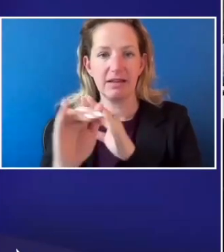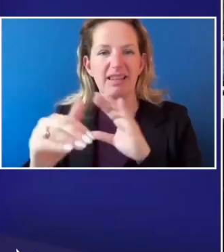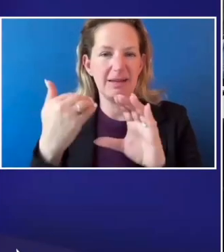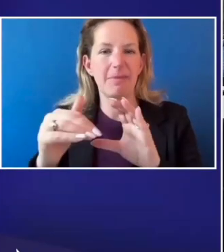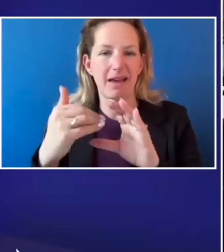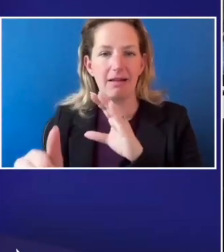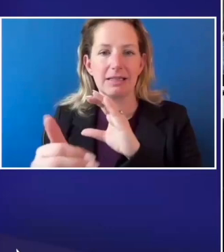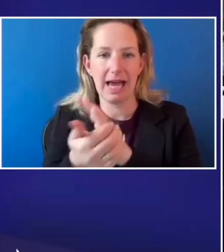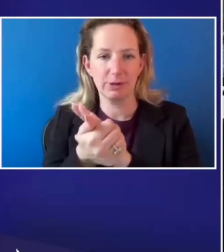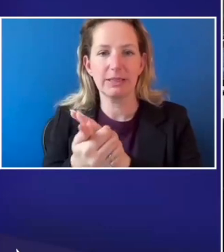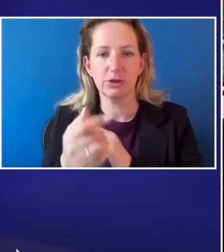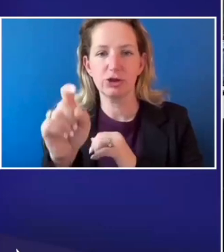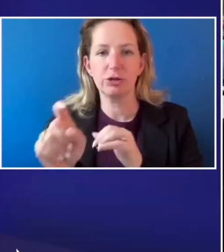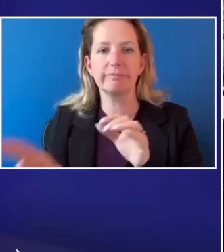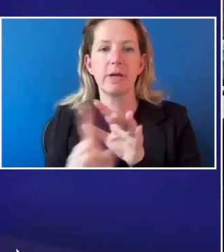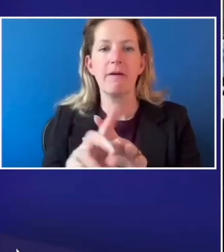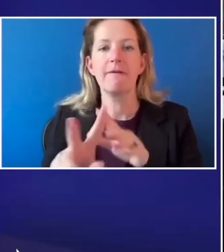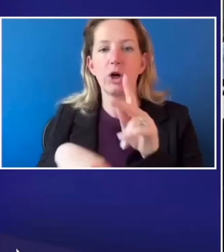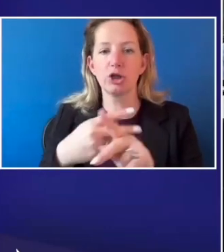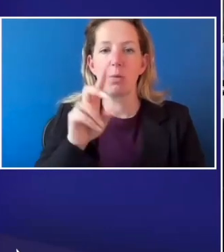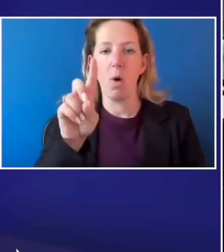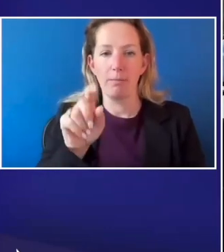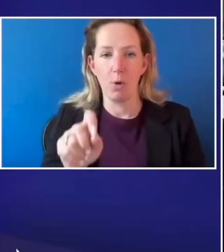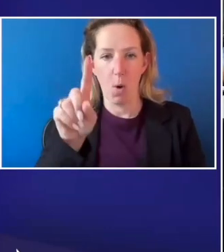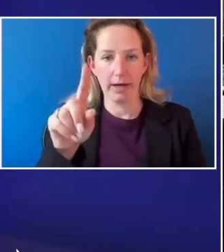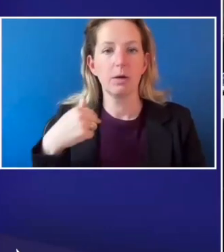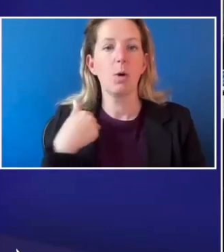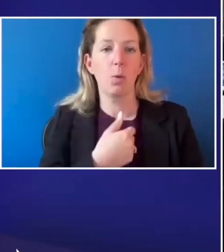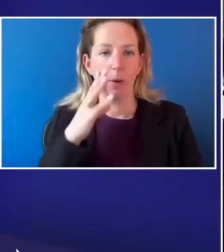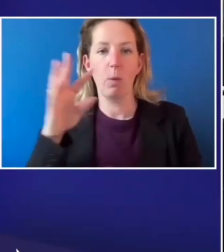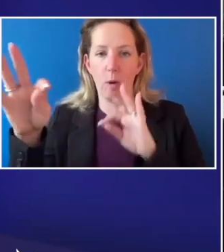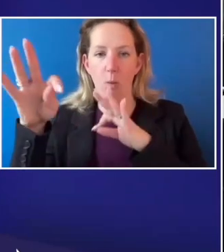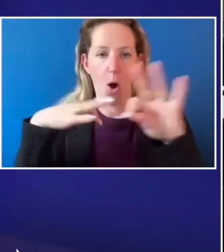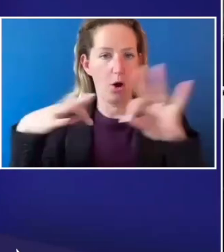We will do a walkthrough of that. And um, between Beth and I and